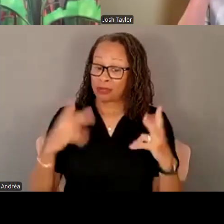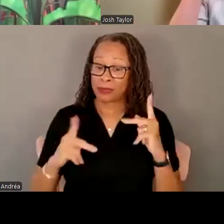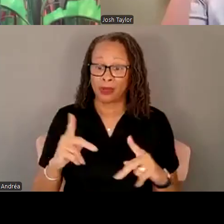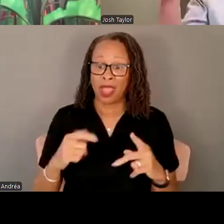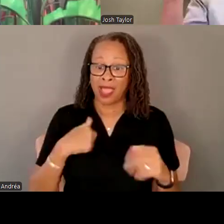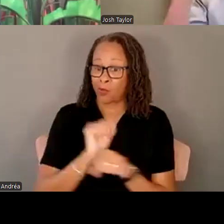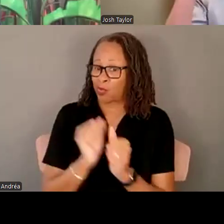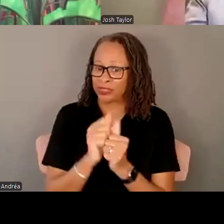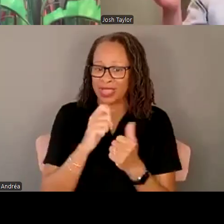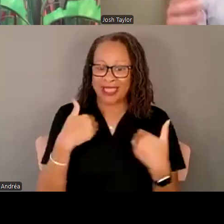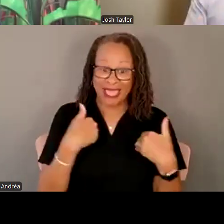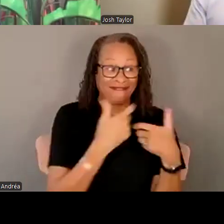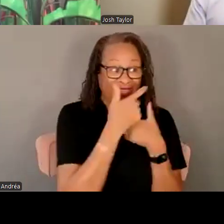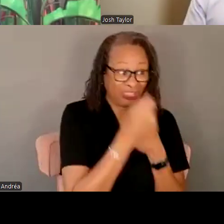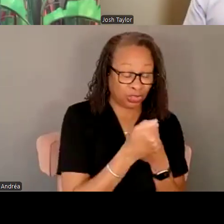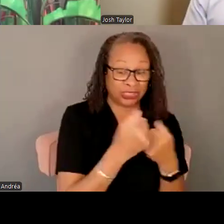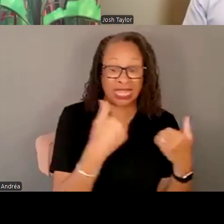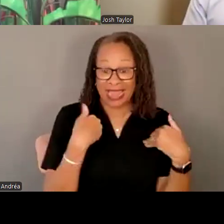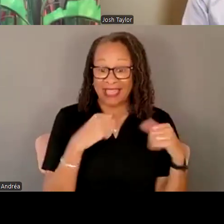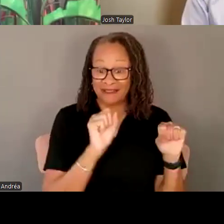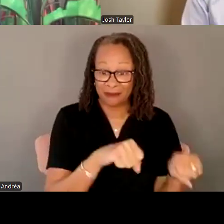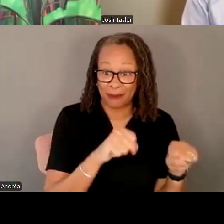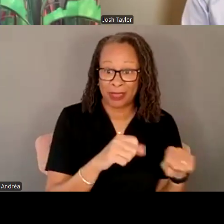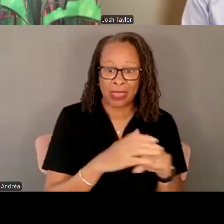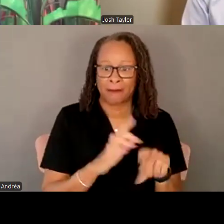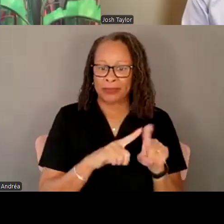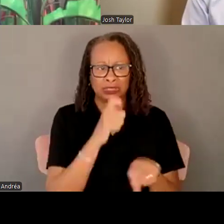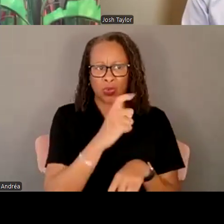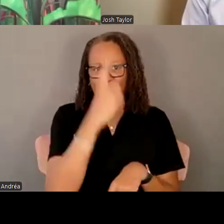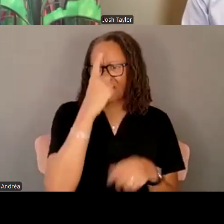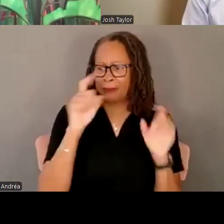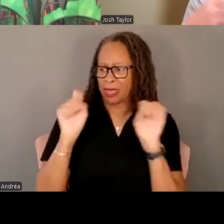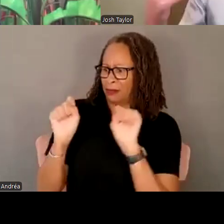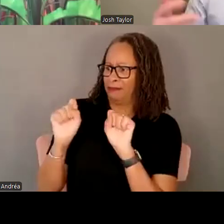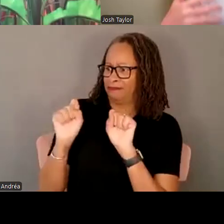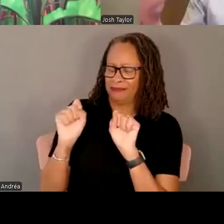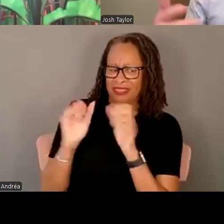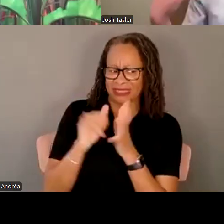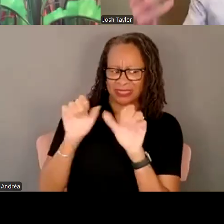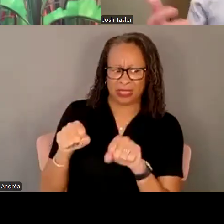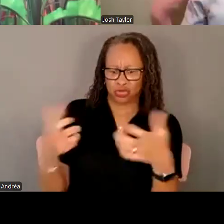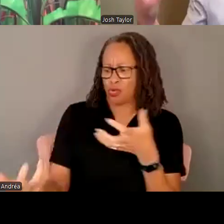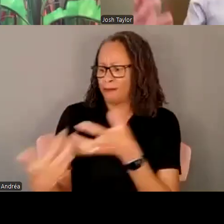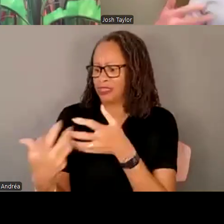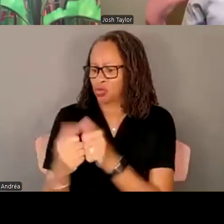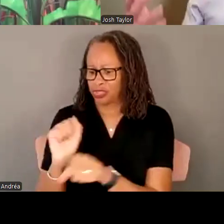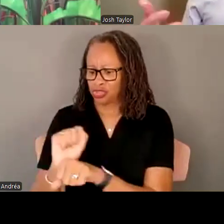have interest and have abilities in some of these areas, but don't think about as a possibility because that wasn't really one of the jobs on the interest inventory